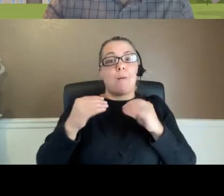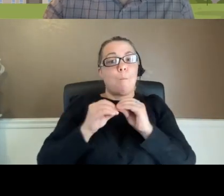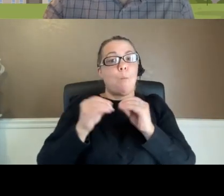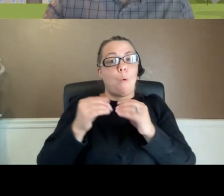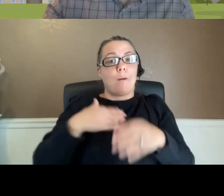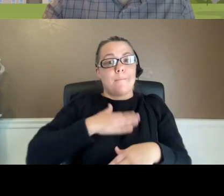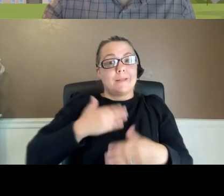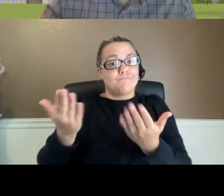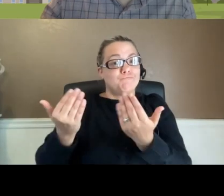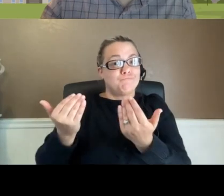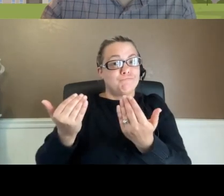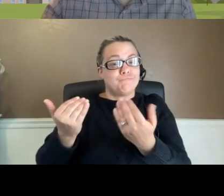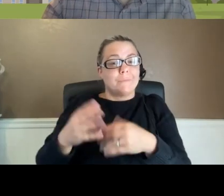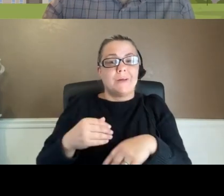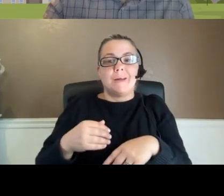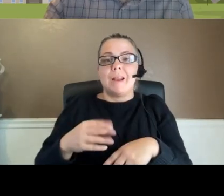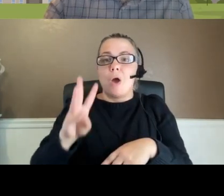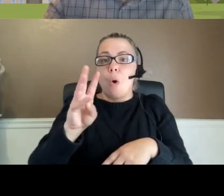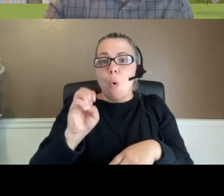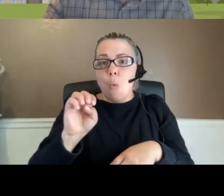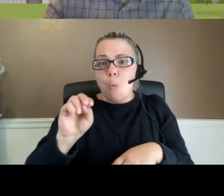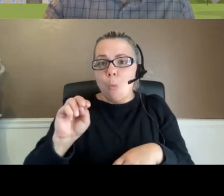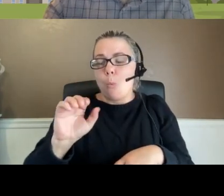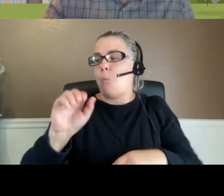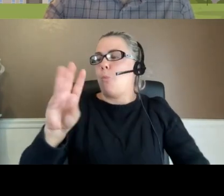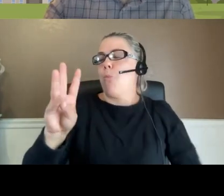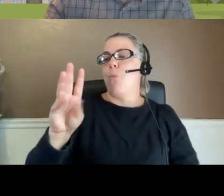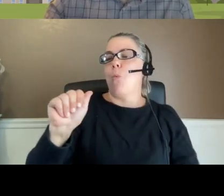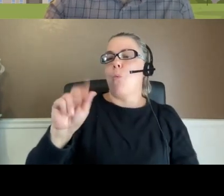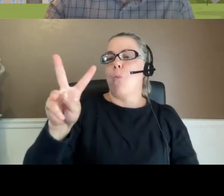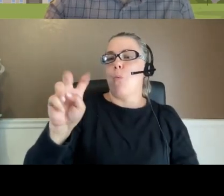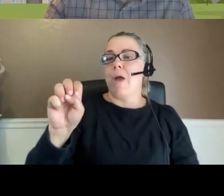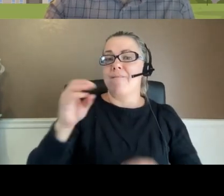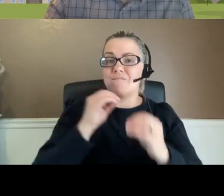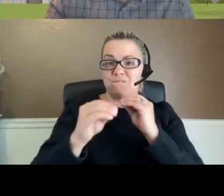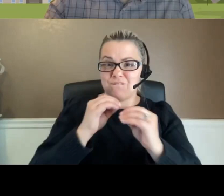WAVE can't fix accessibility issues. So if there are inherent accessibility issues in the page,